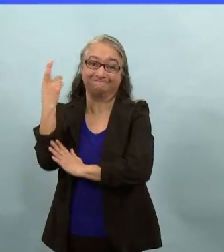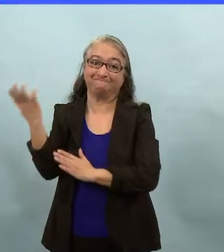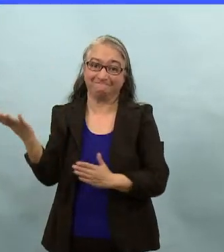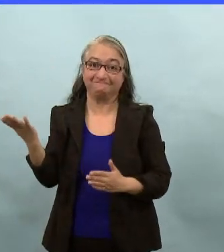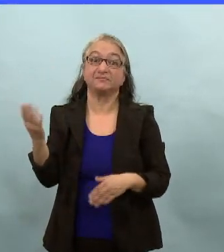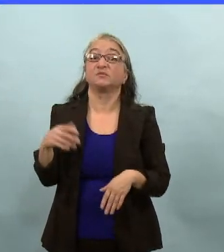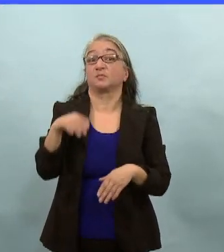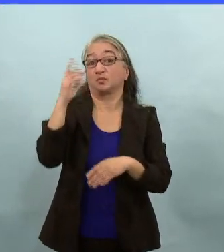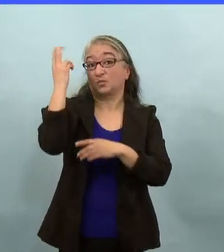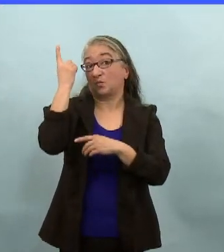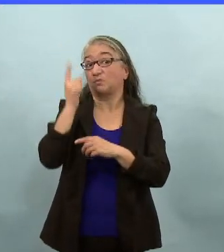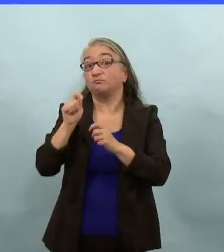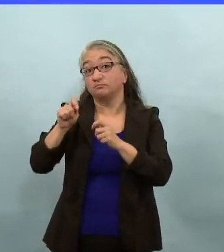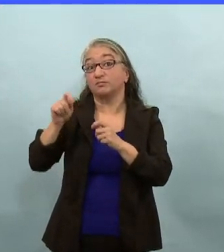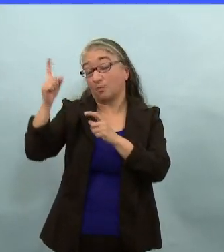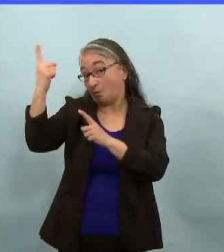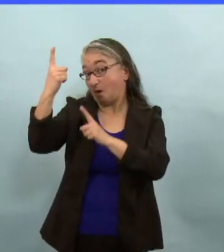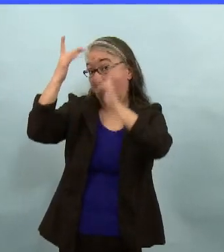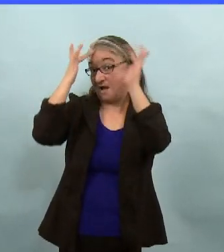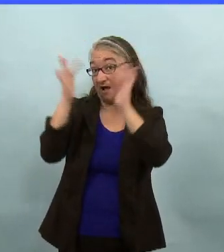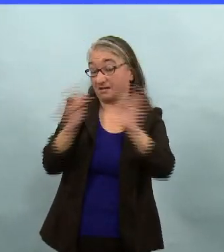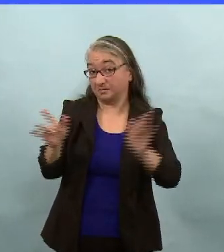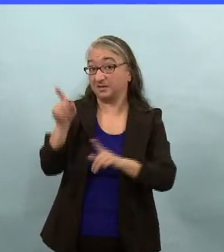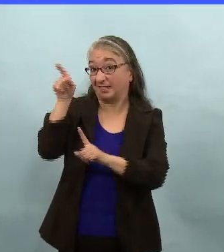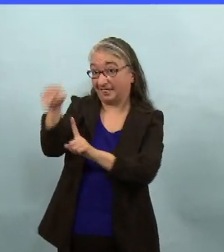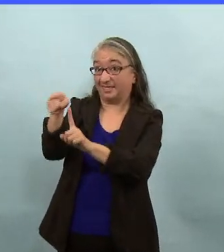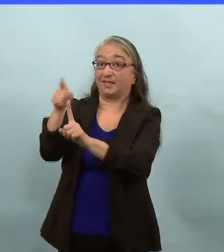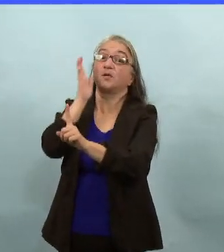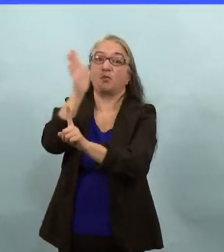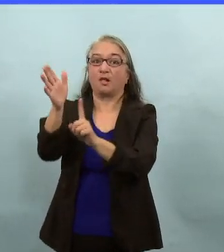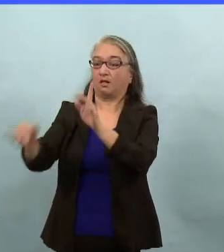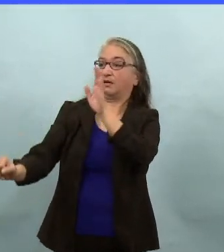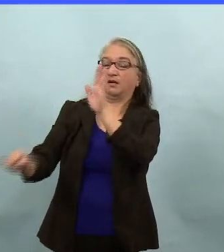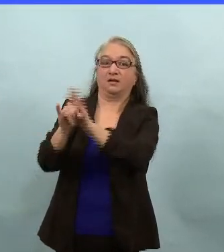uh so that is incorporated within that one-third number and and again you know this is something